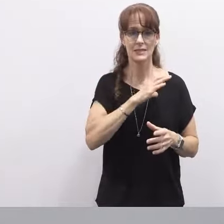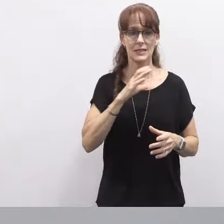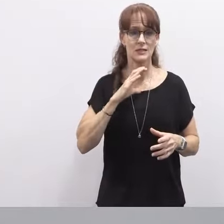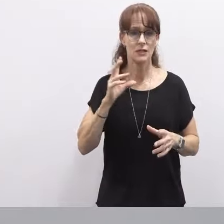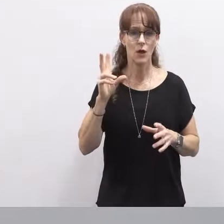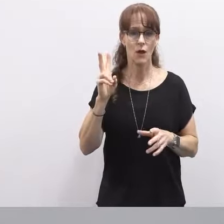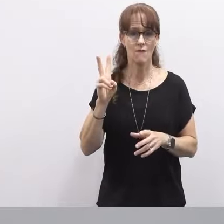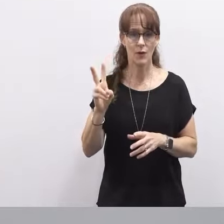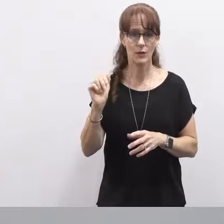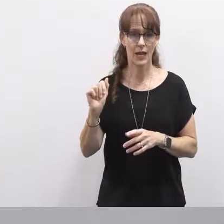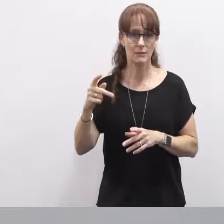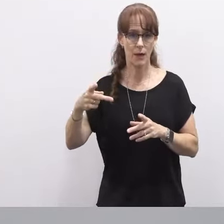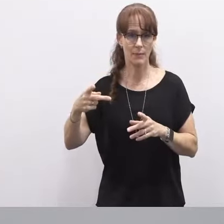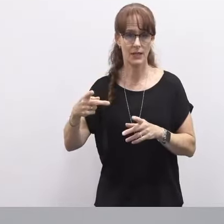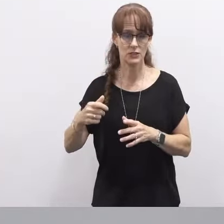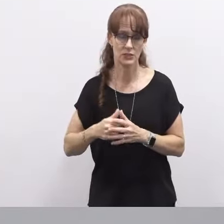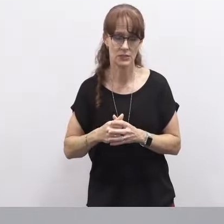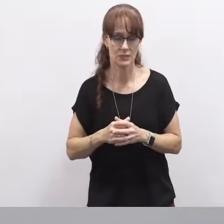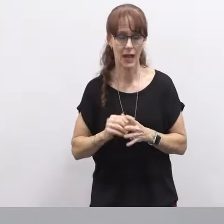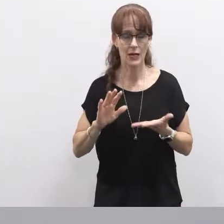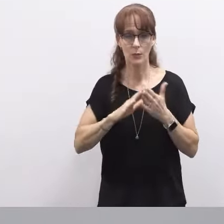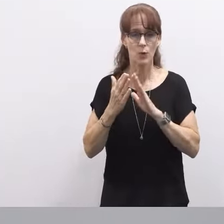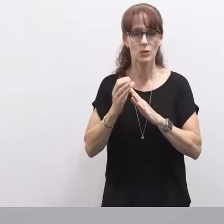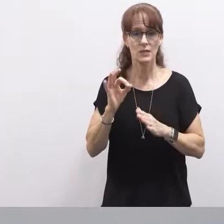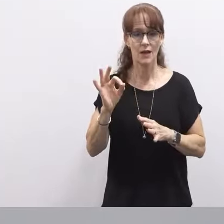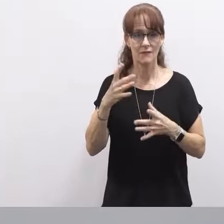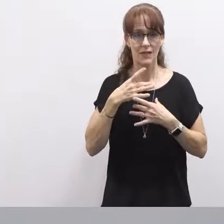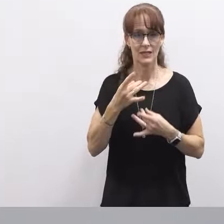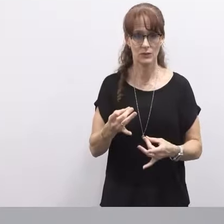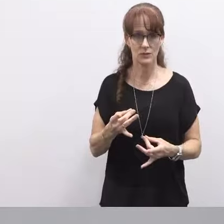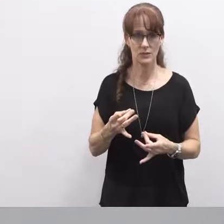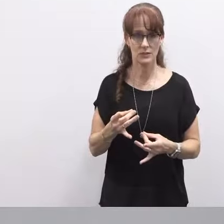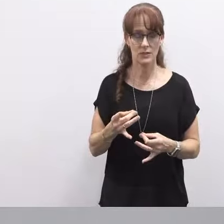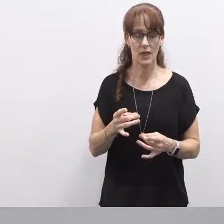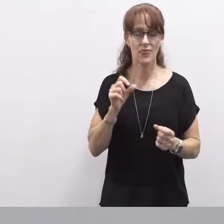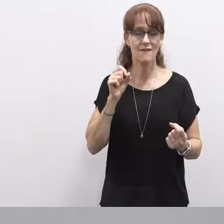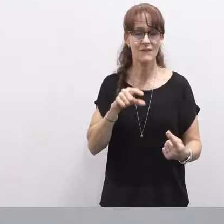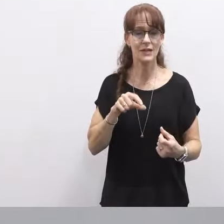and particularly our communities of interest. At the end of the day, the feedback that we have here,